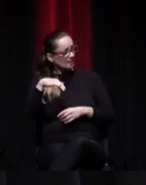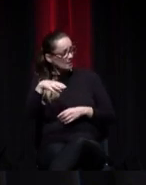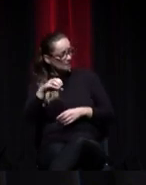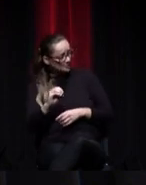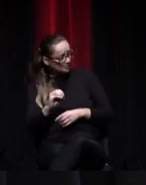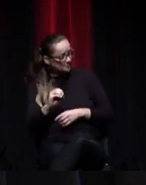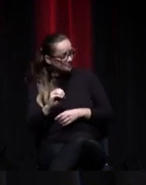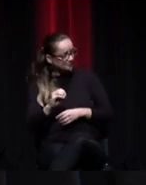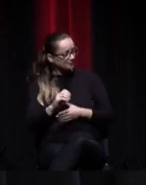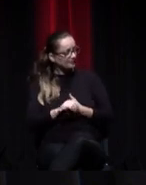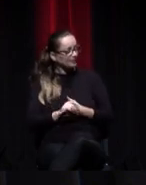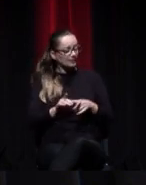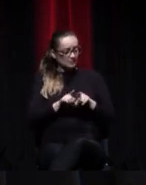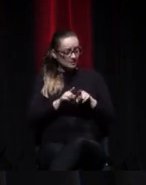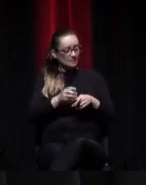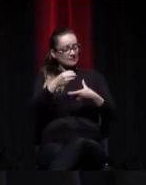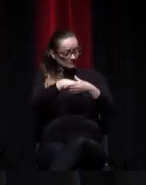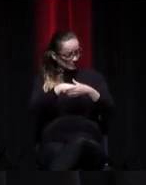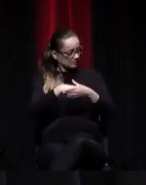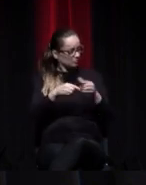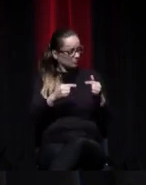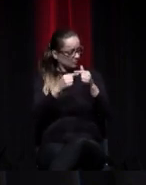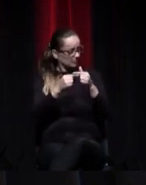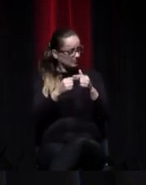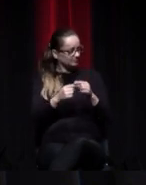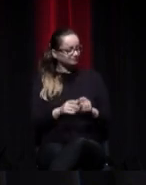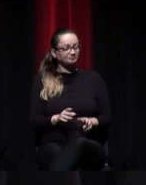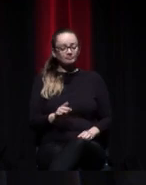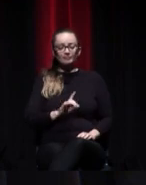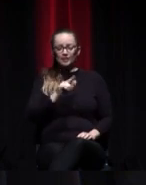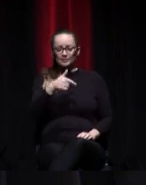Then I'll give the floor, I'd like Christian to talk